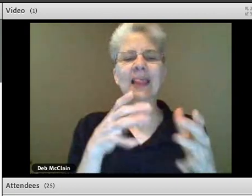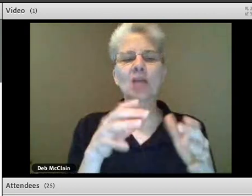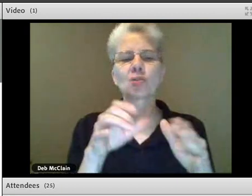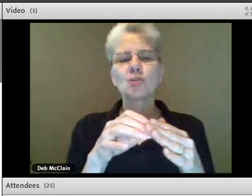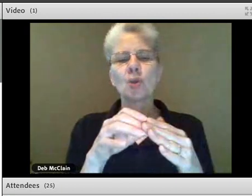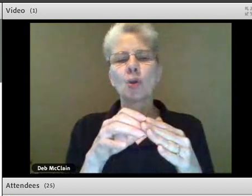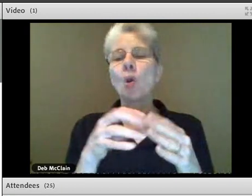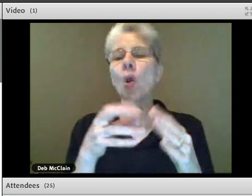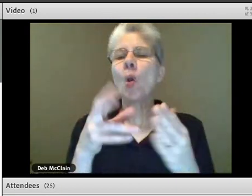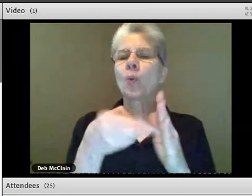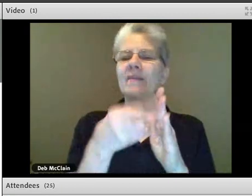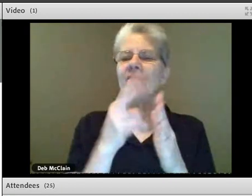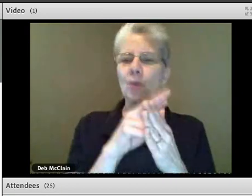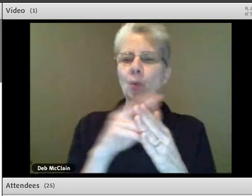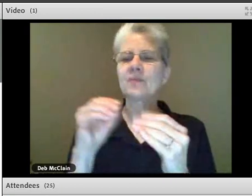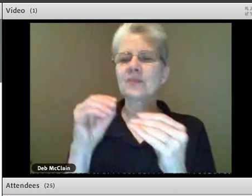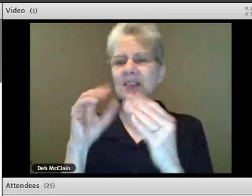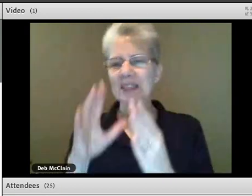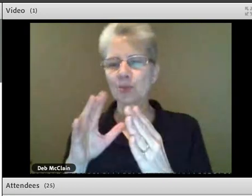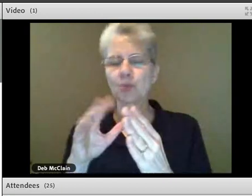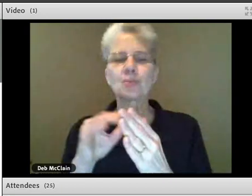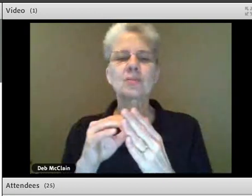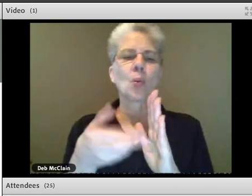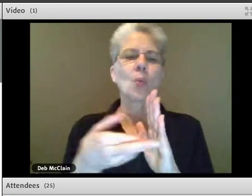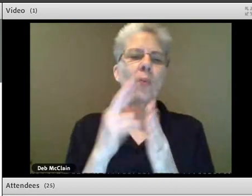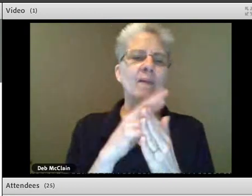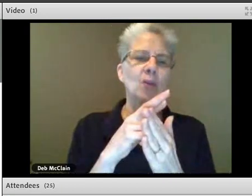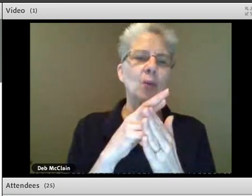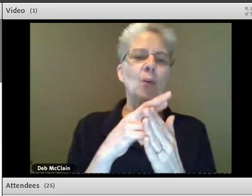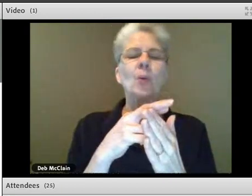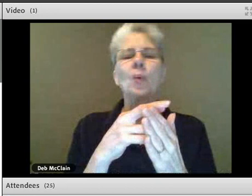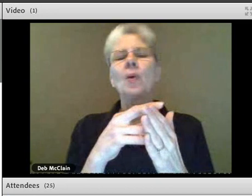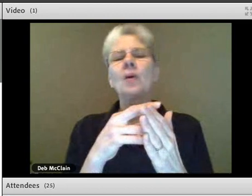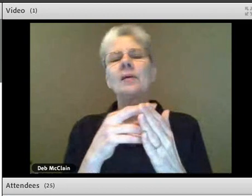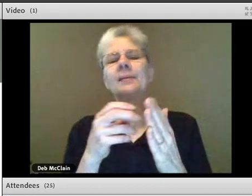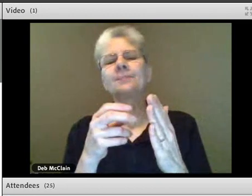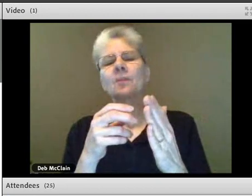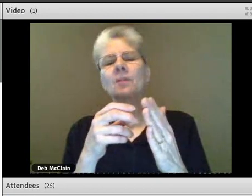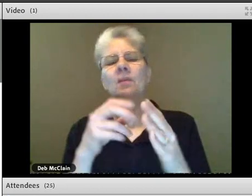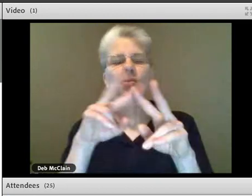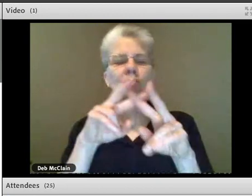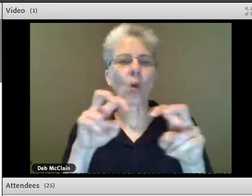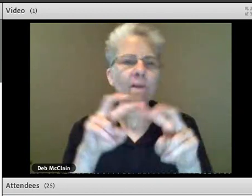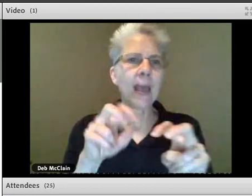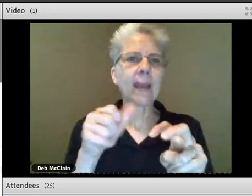so you can let people survey each other's content. You can survey the class, as well, and say,